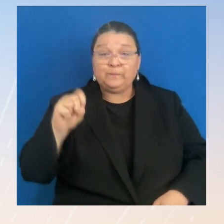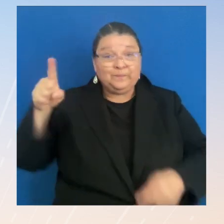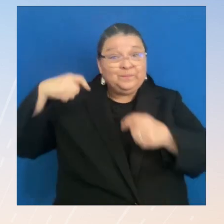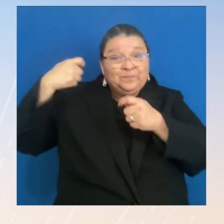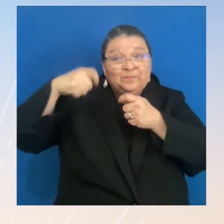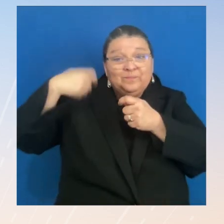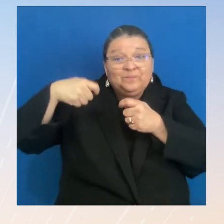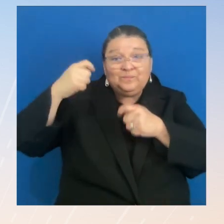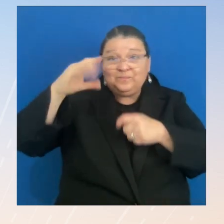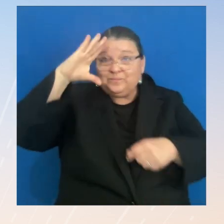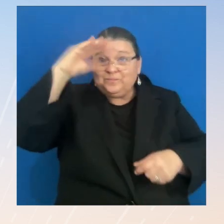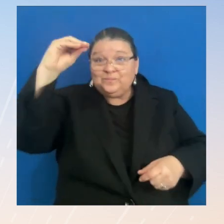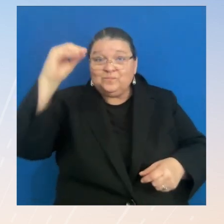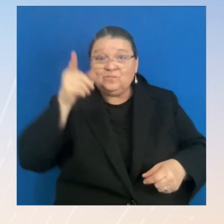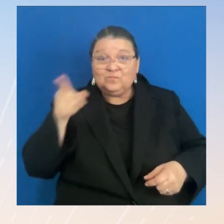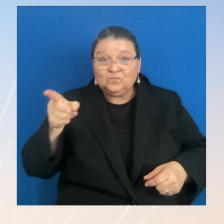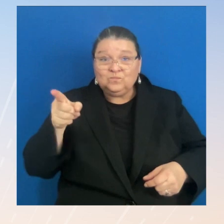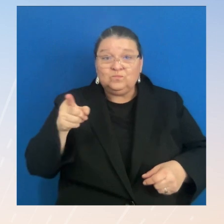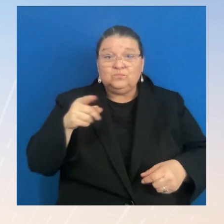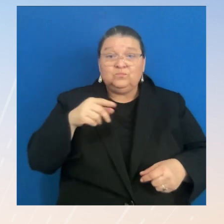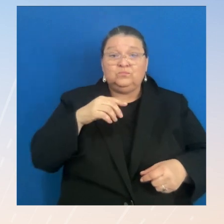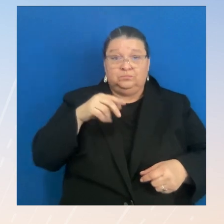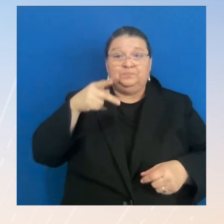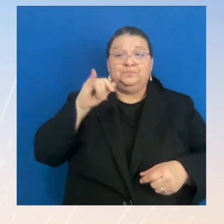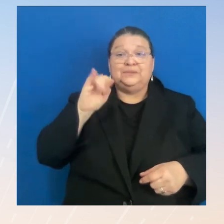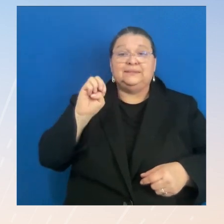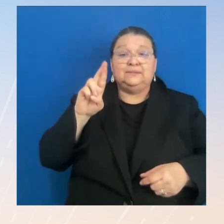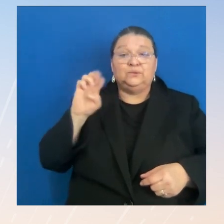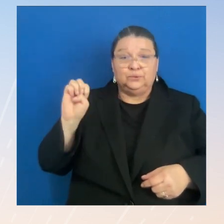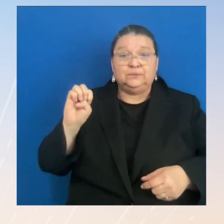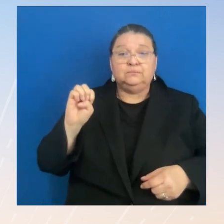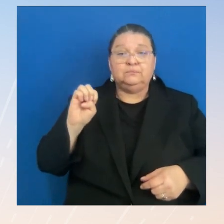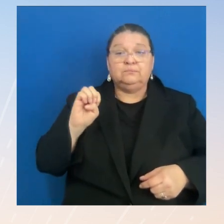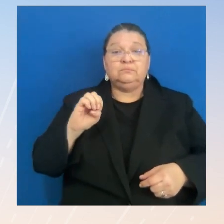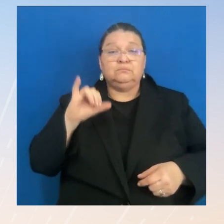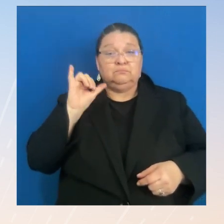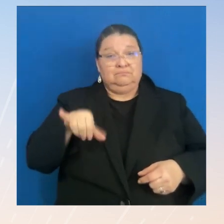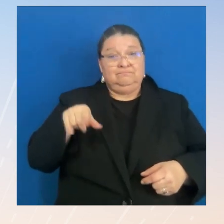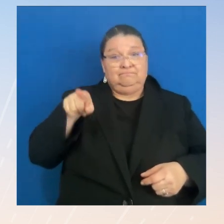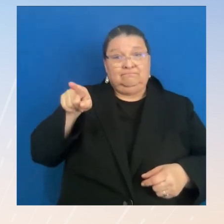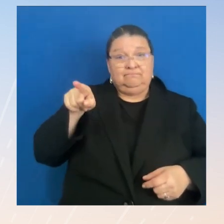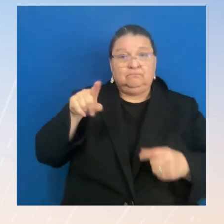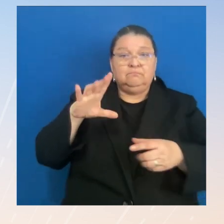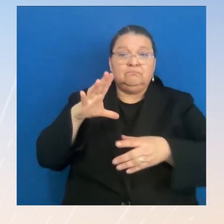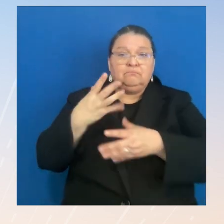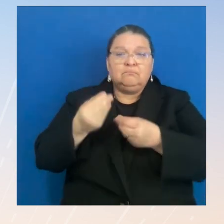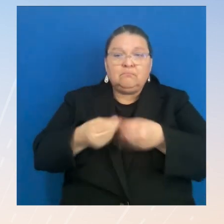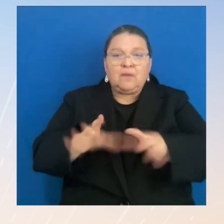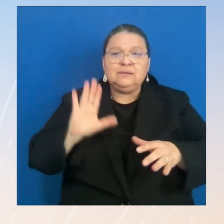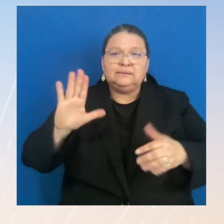okay -- lost his life. He is someone who has served in many warzones